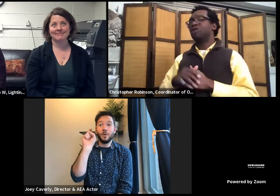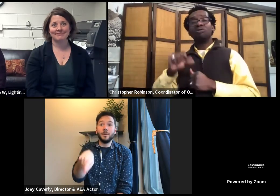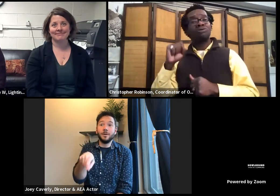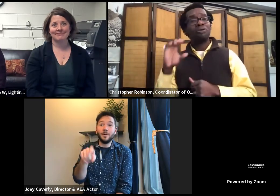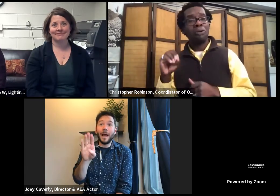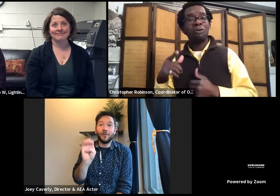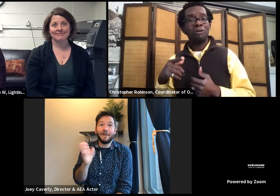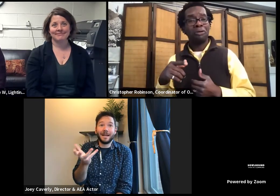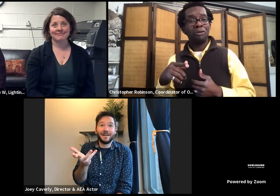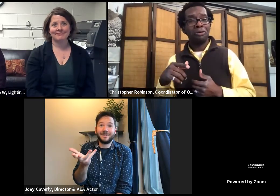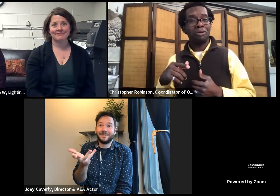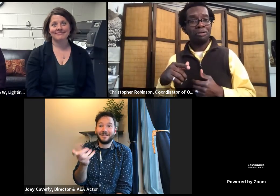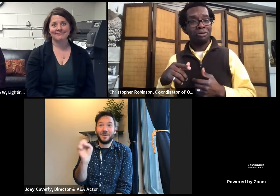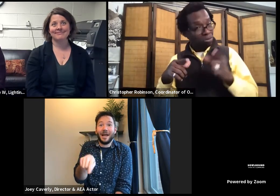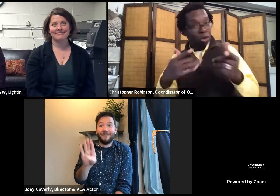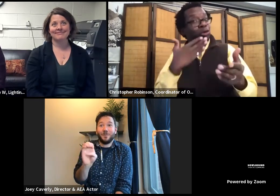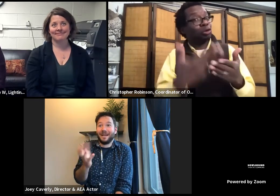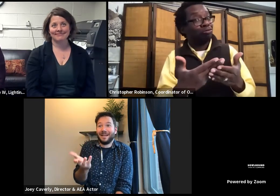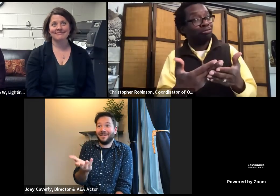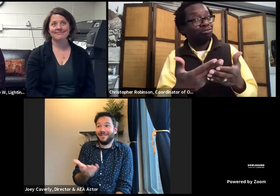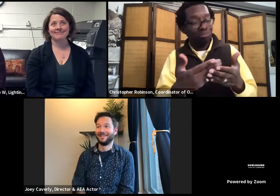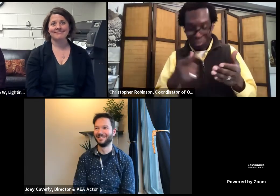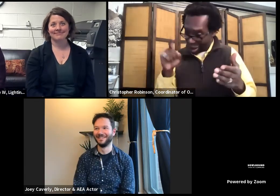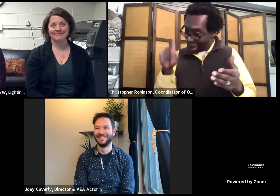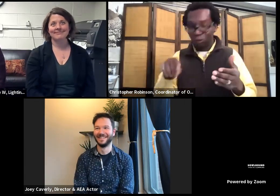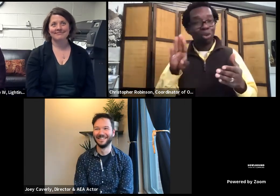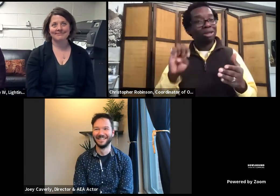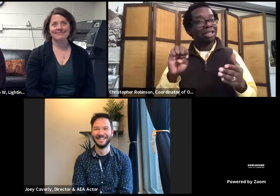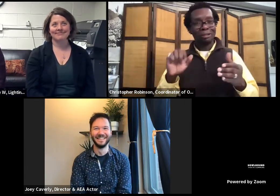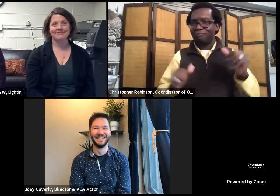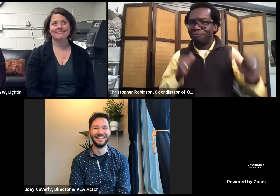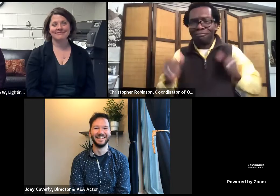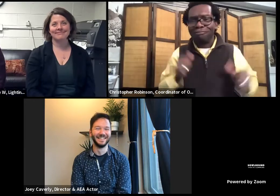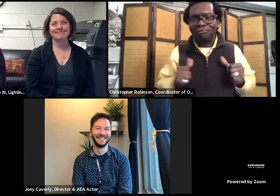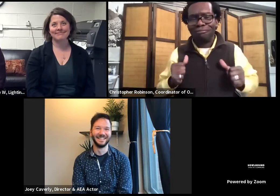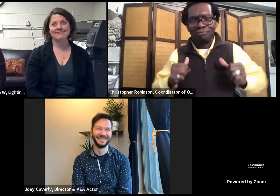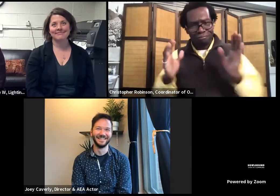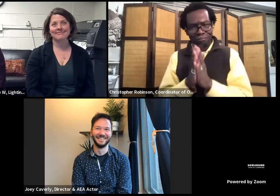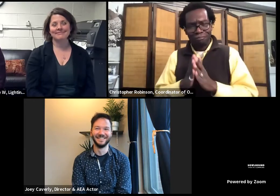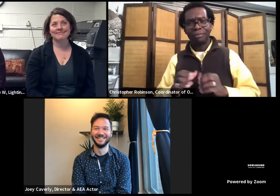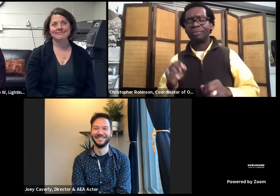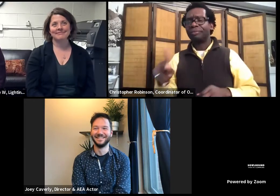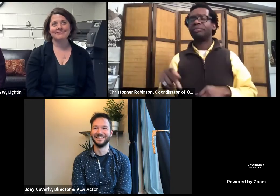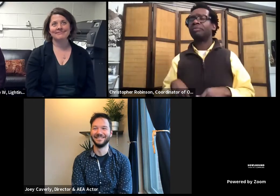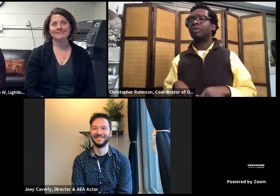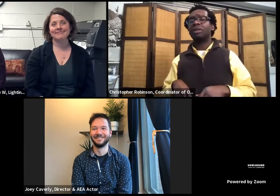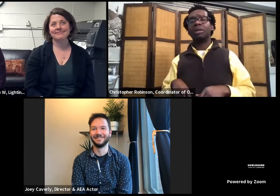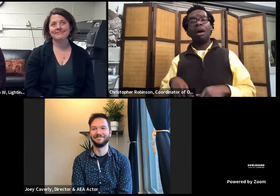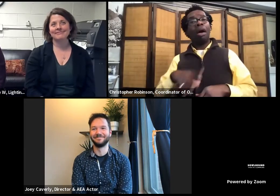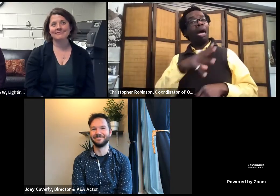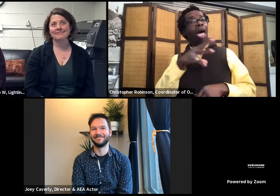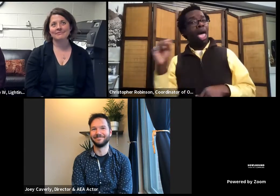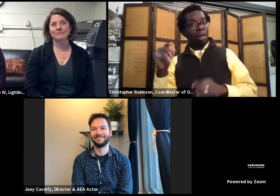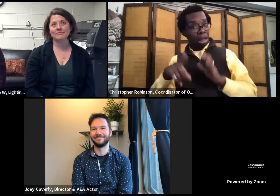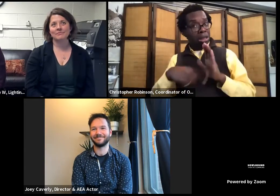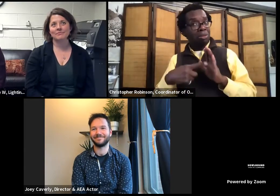we have deaf people want to be involved. We want hearing people to excited and assertive about==